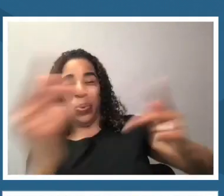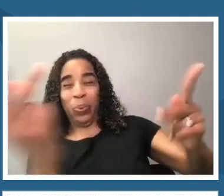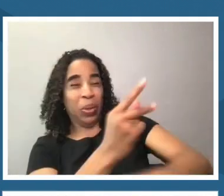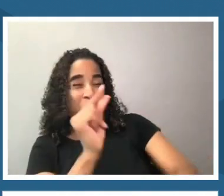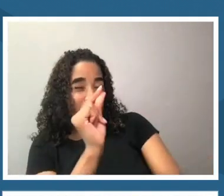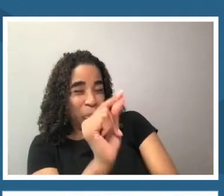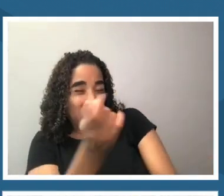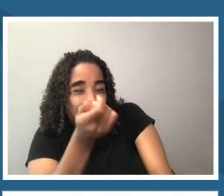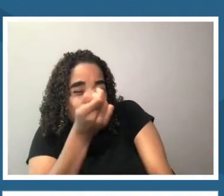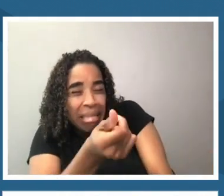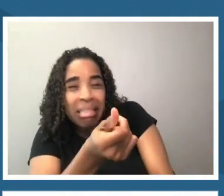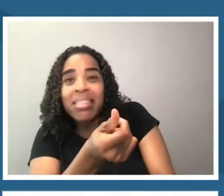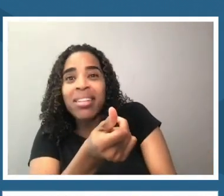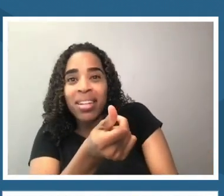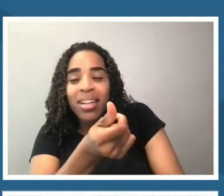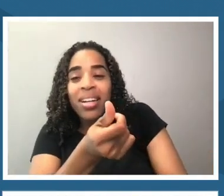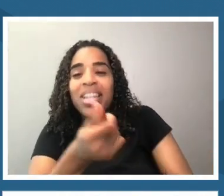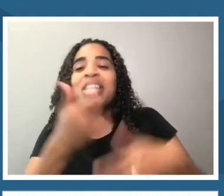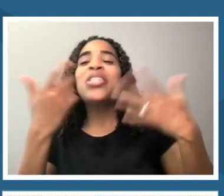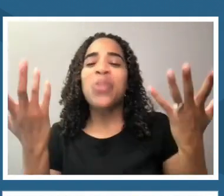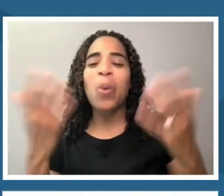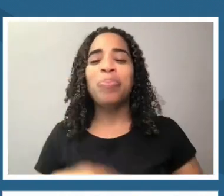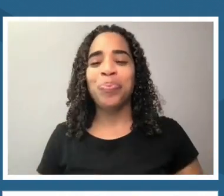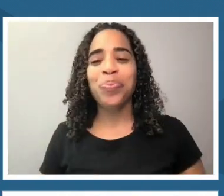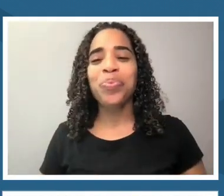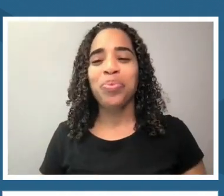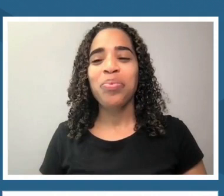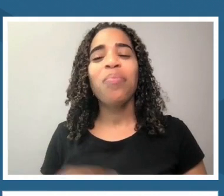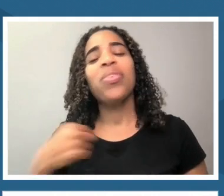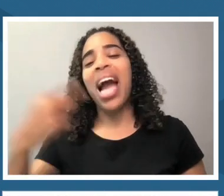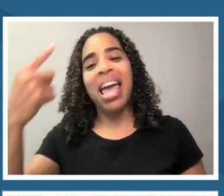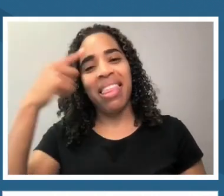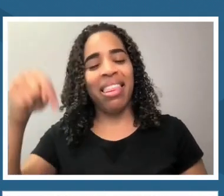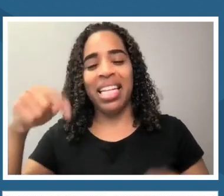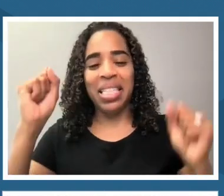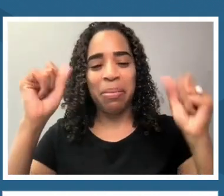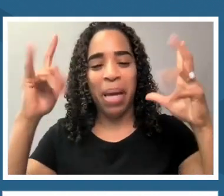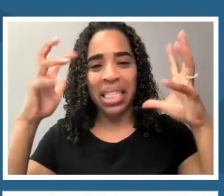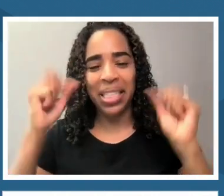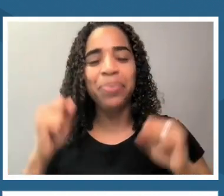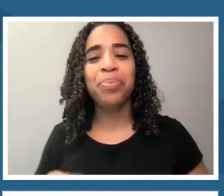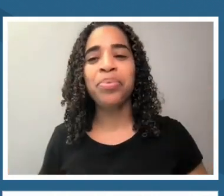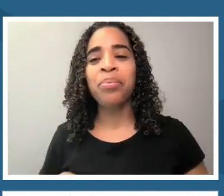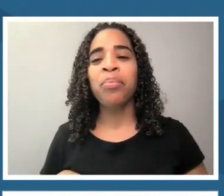i think one of the things i think is amazing is